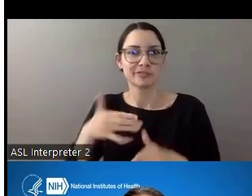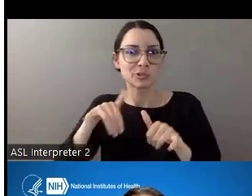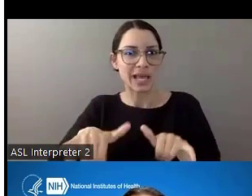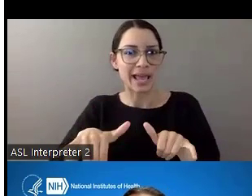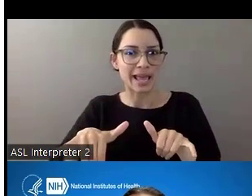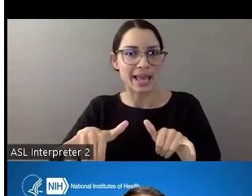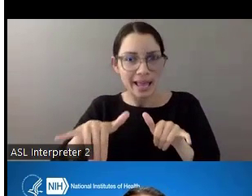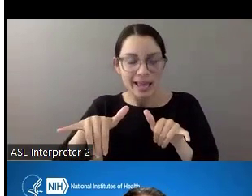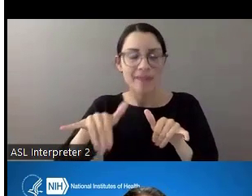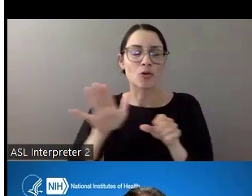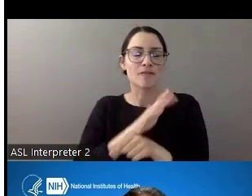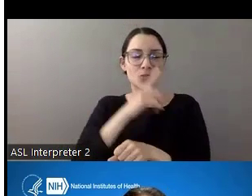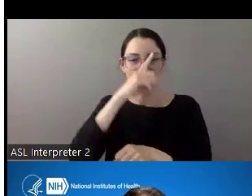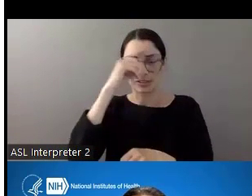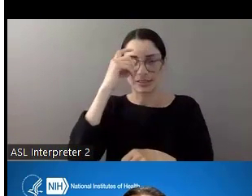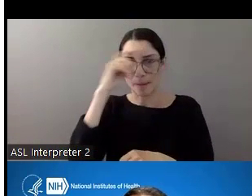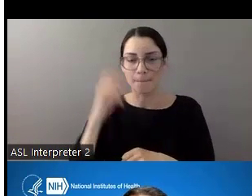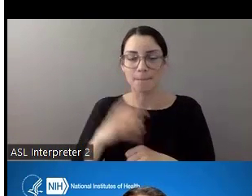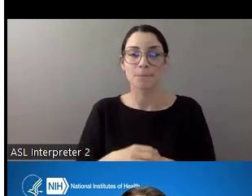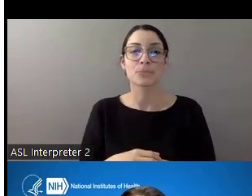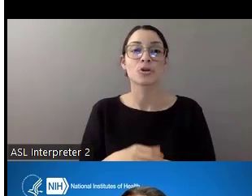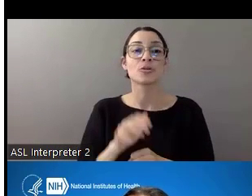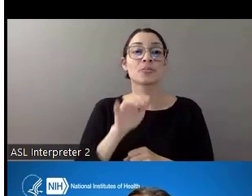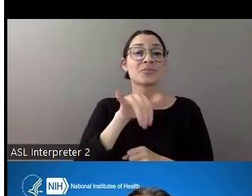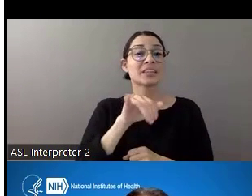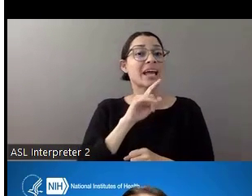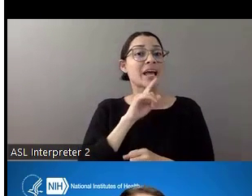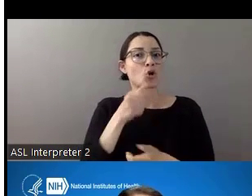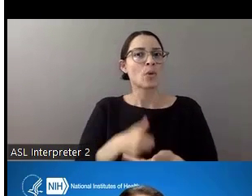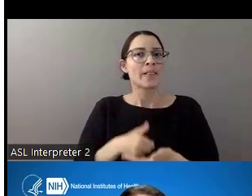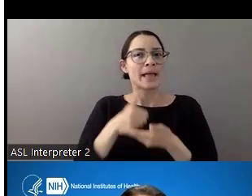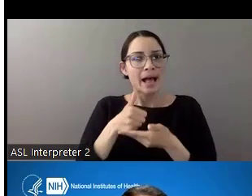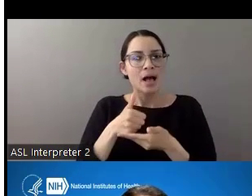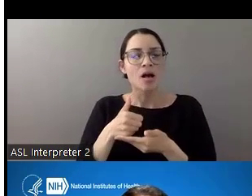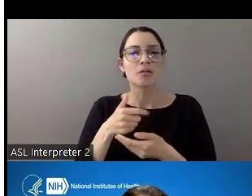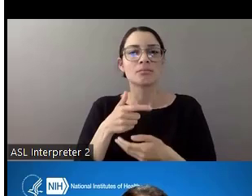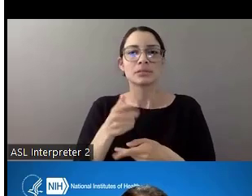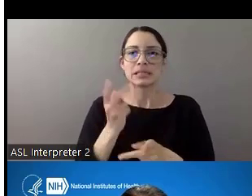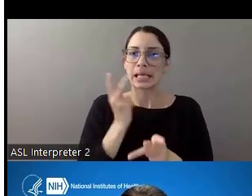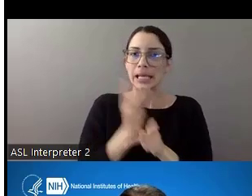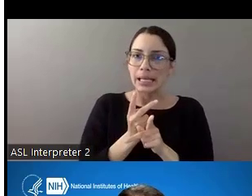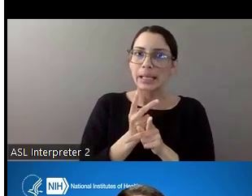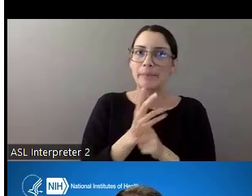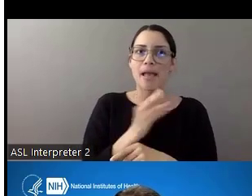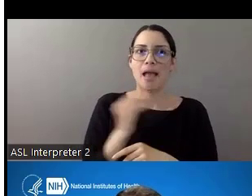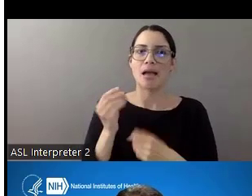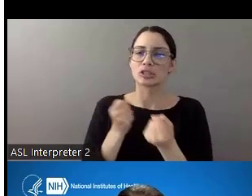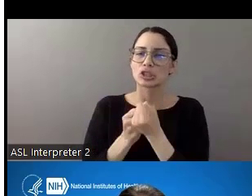And this really helps you keep and support students.